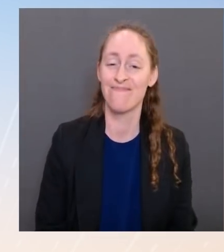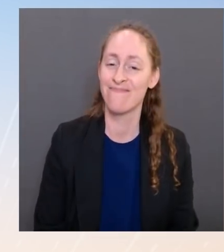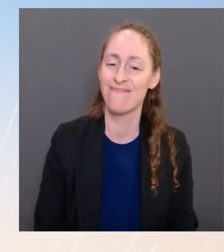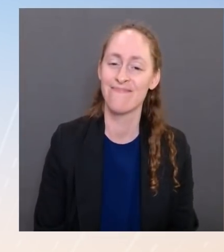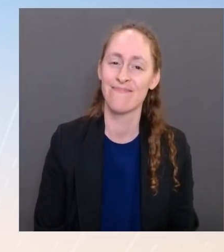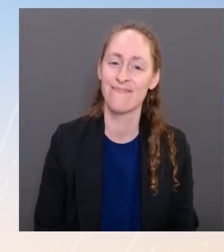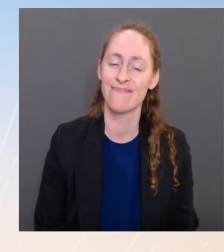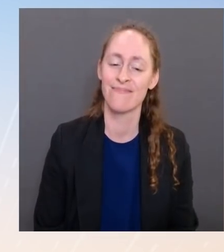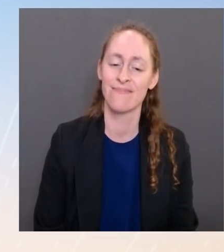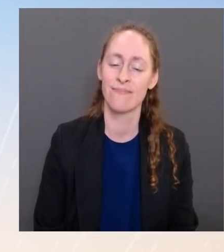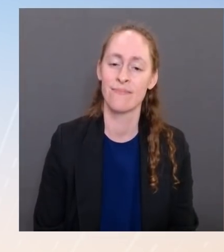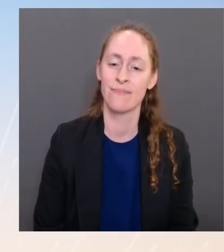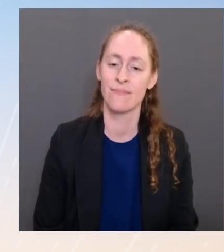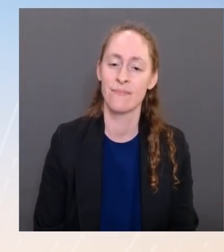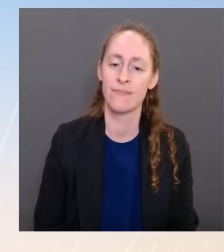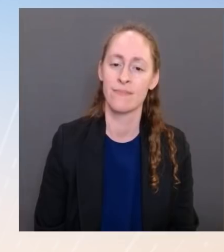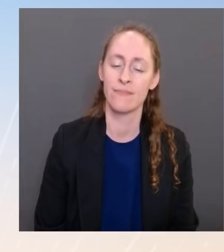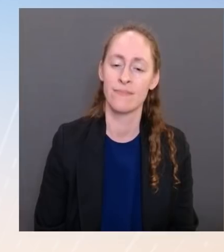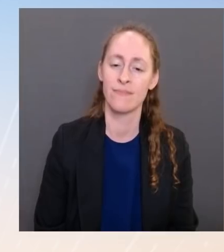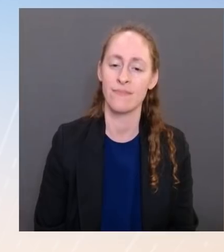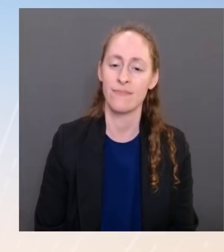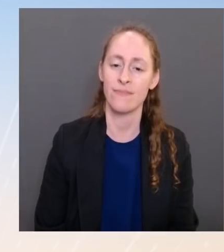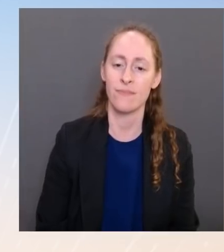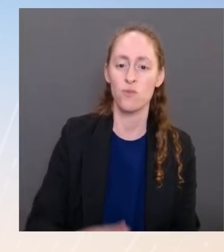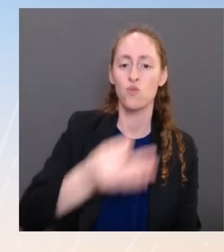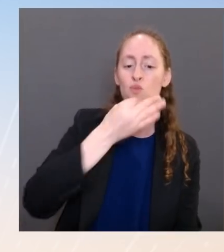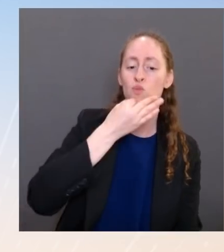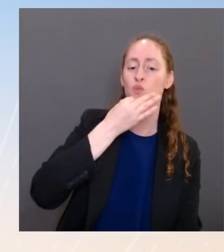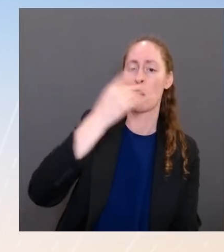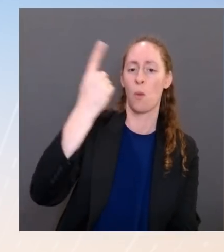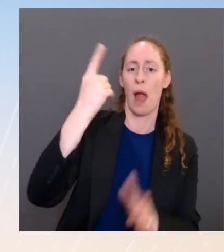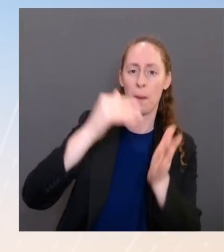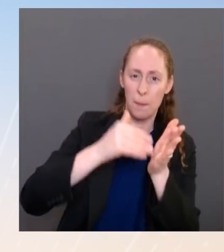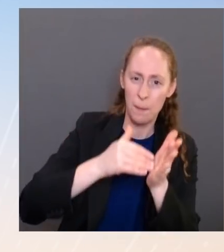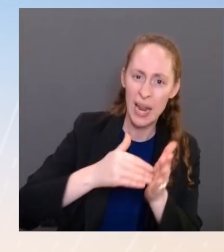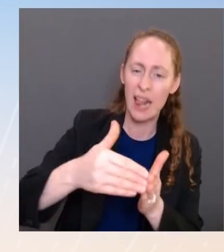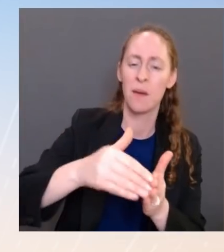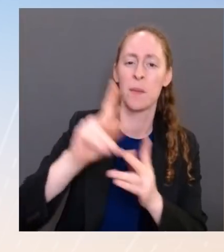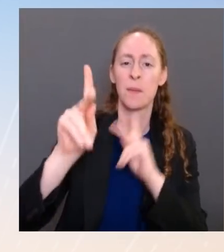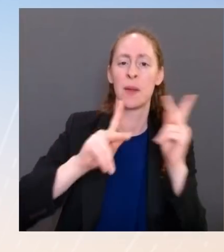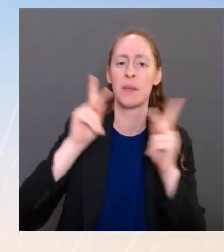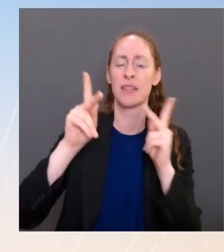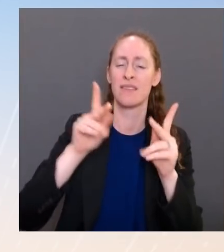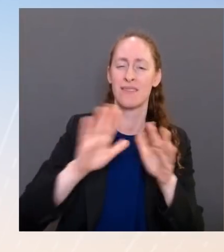How does the President plan to commemorate this? And looking back at the last two years,